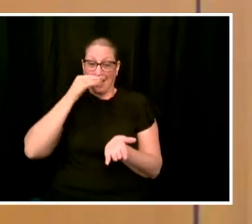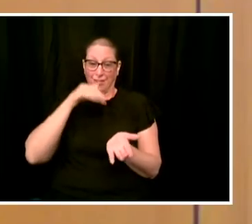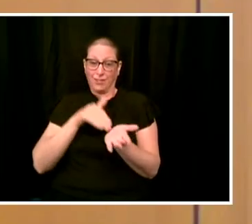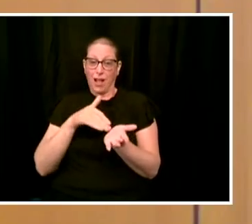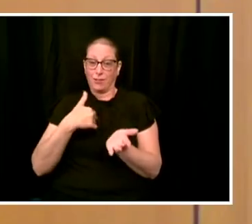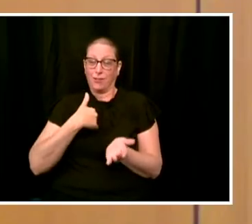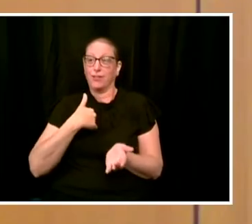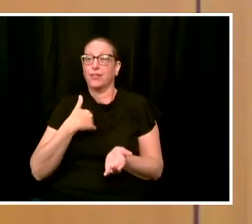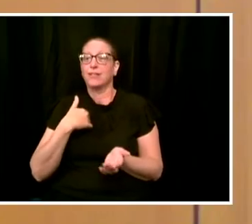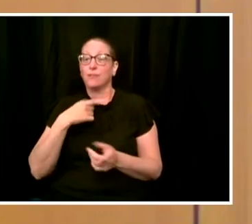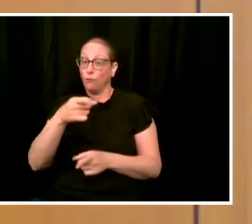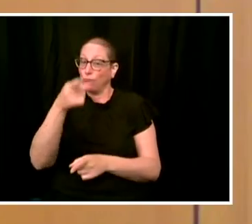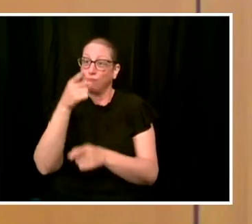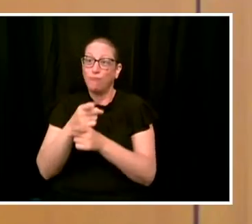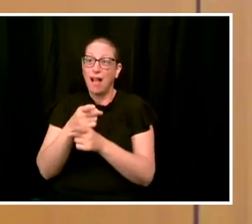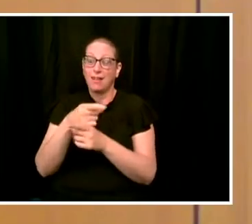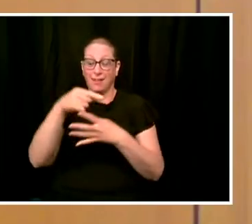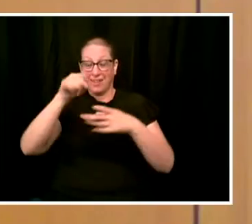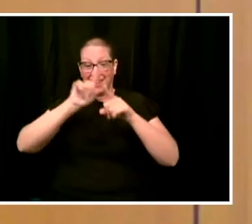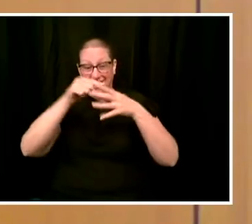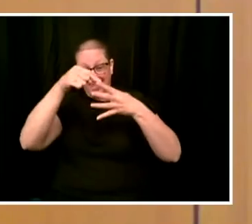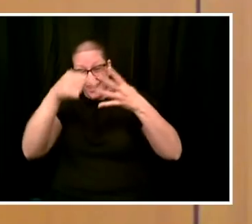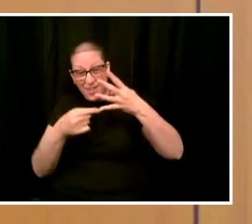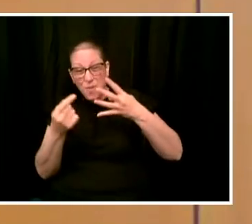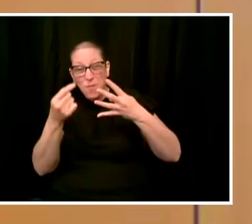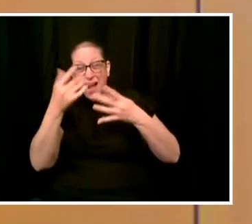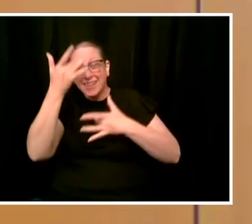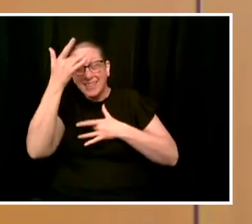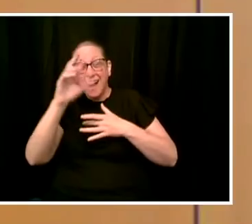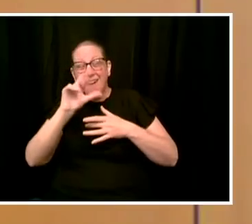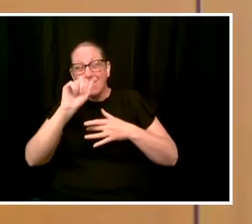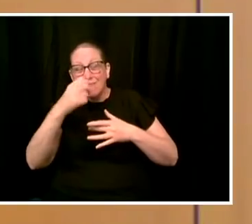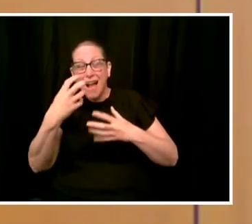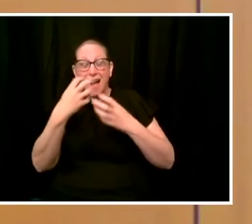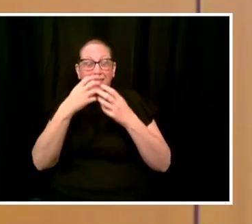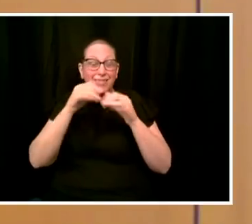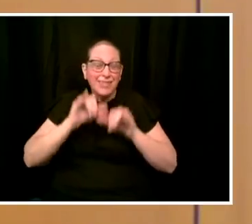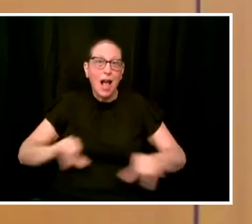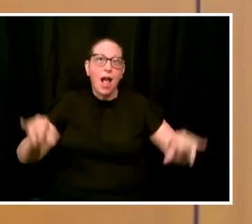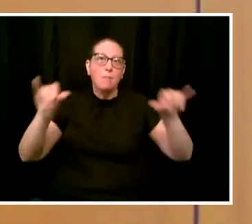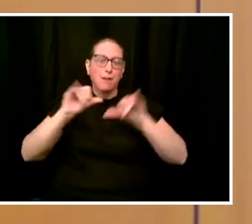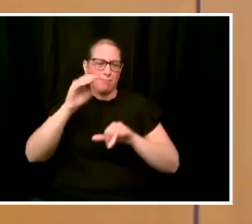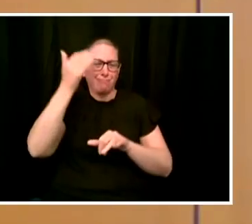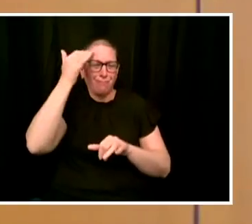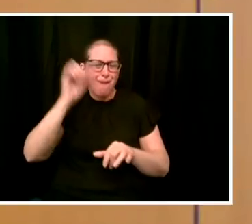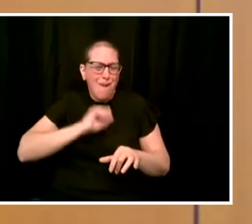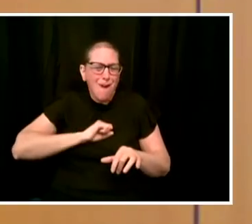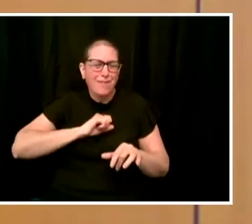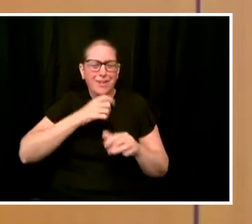W HOIS IN A CLINICAL